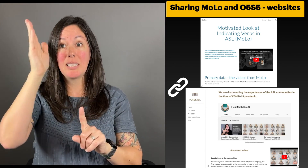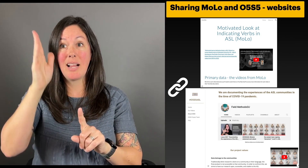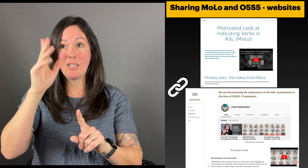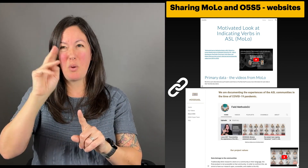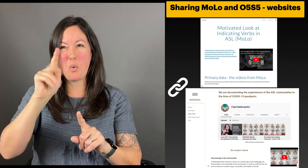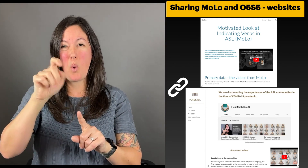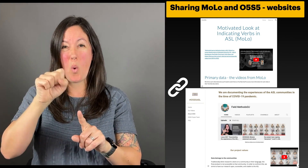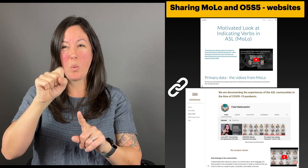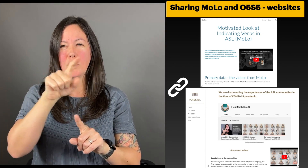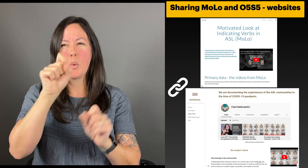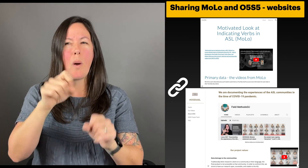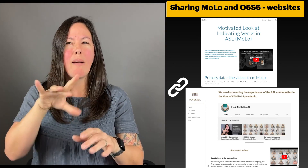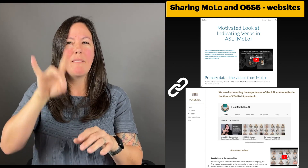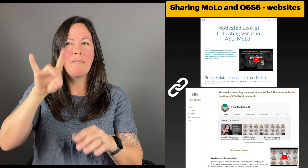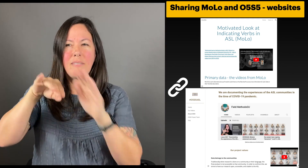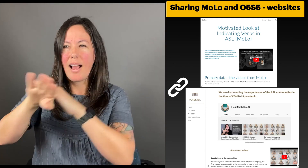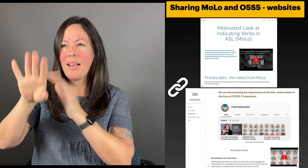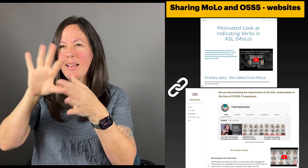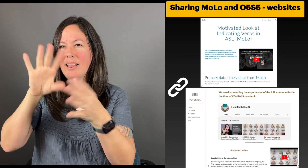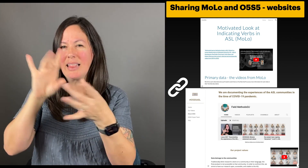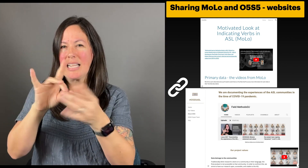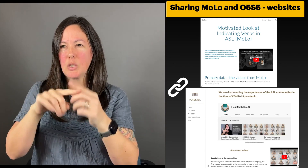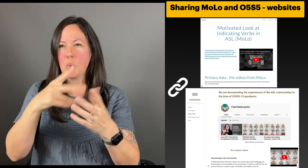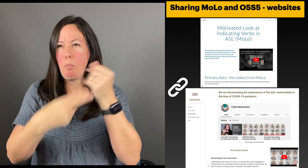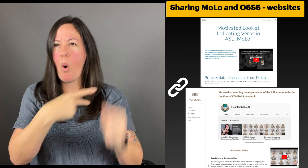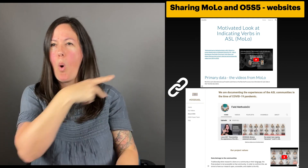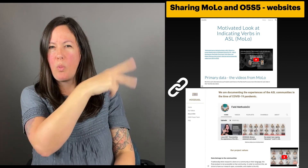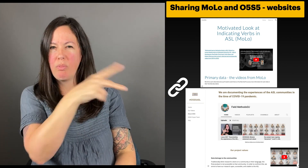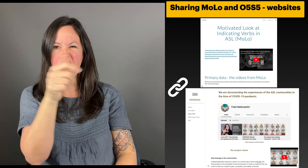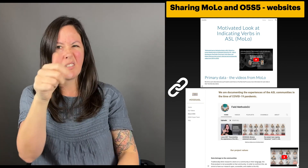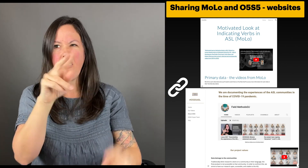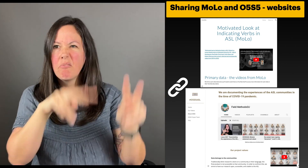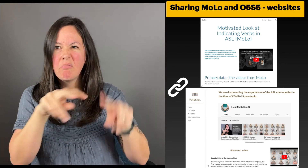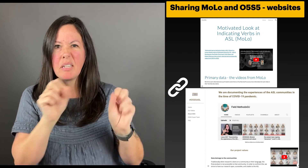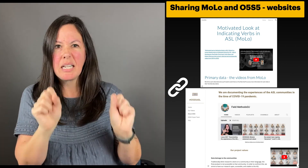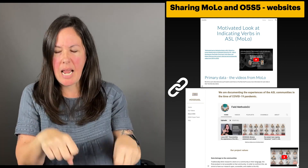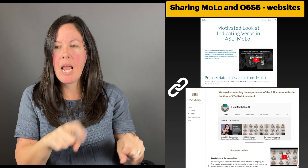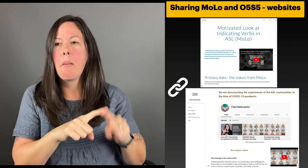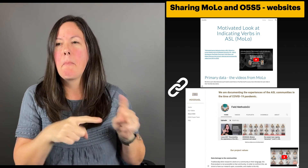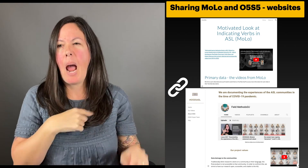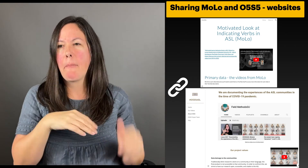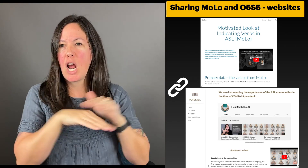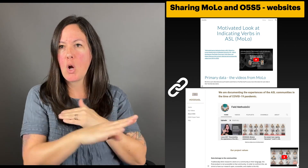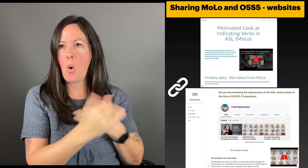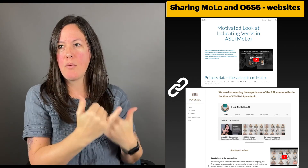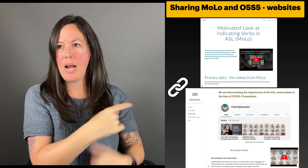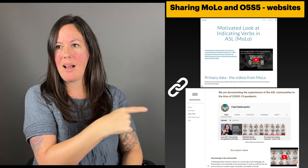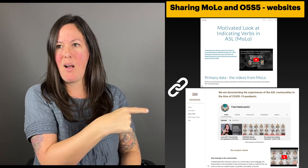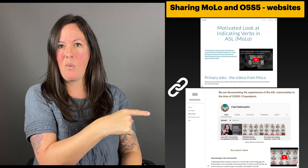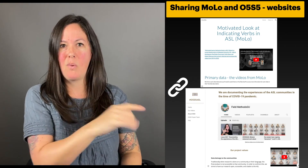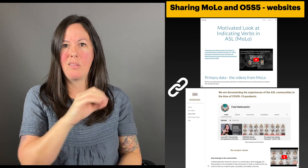one if you access the presentation notes for this presentation you'll be able to find